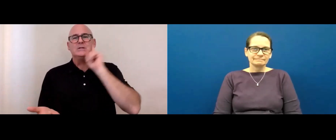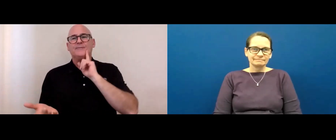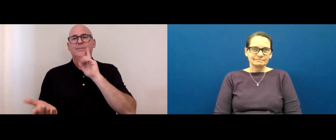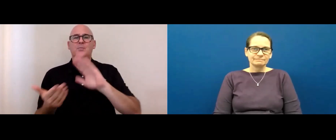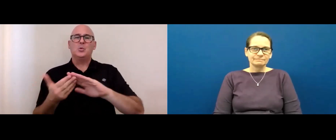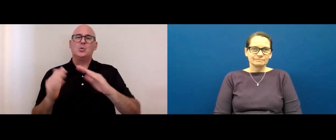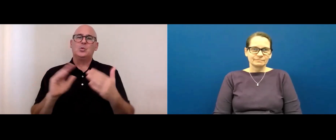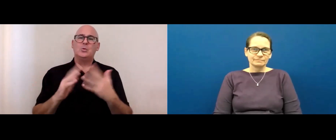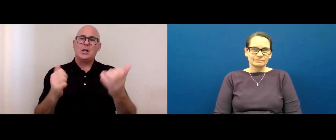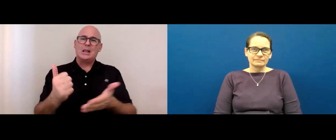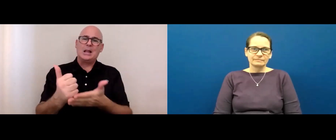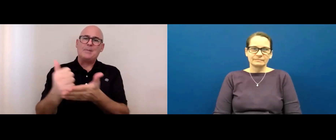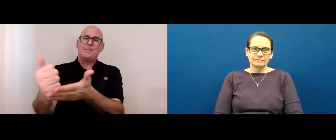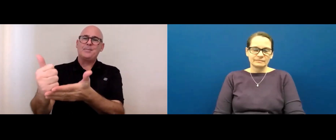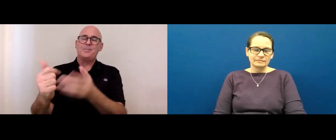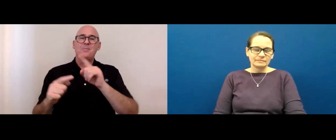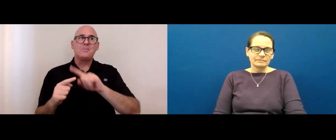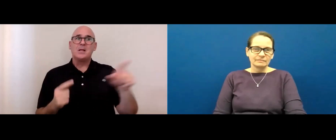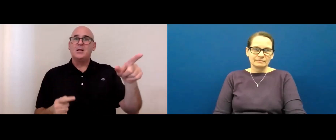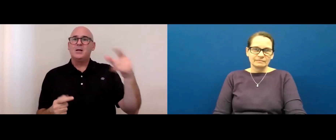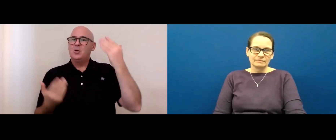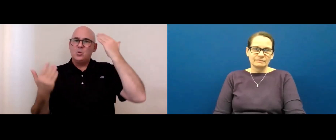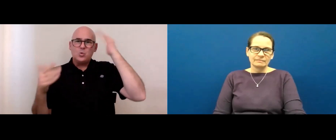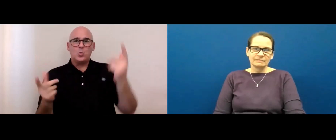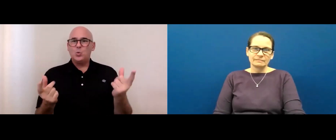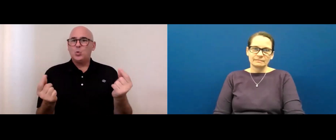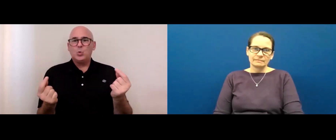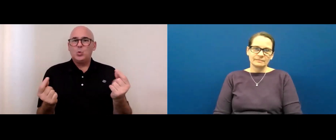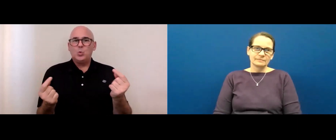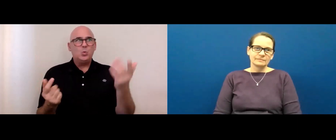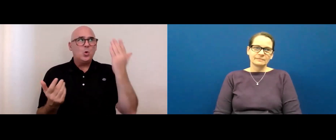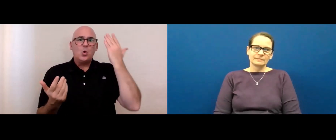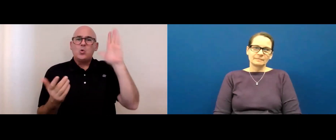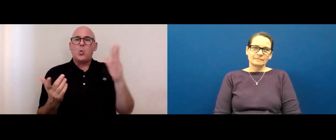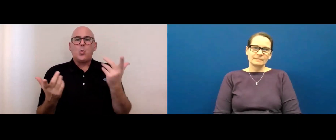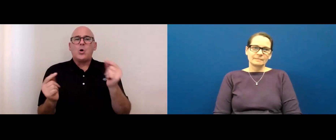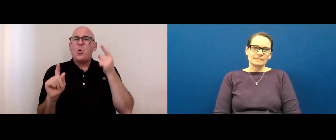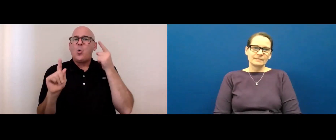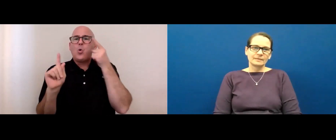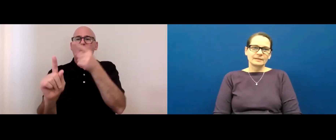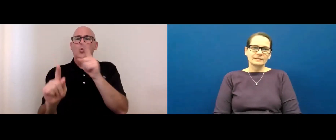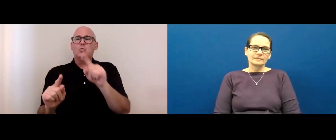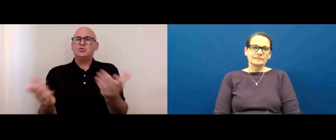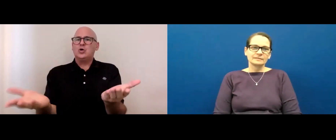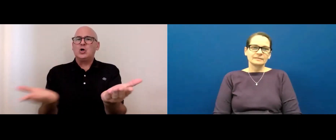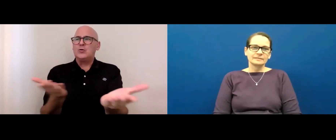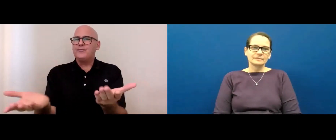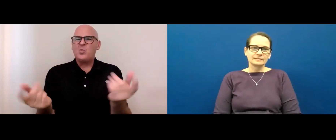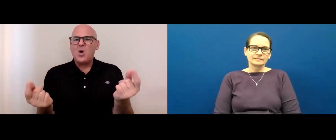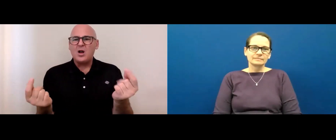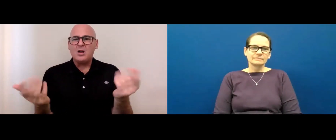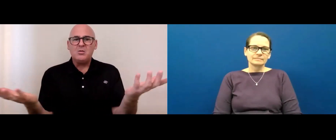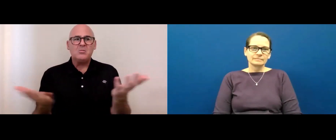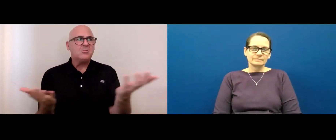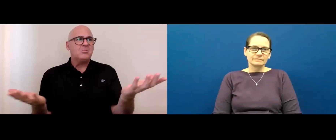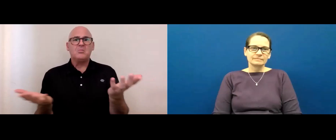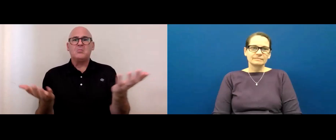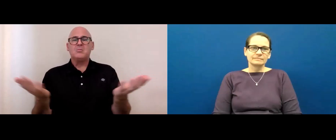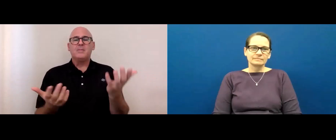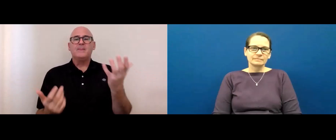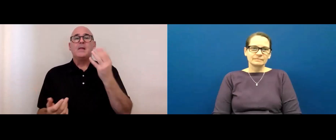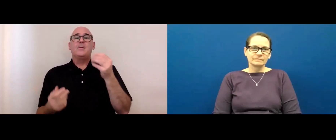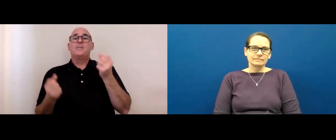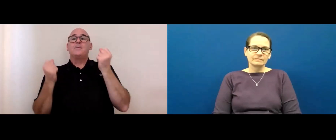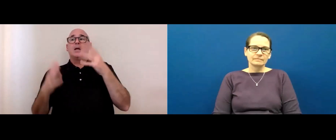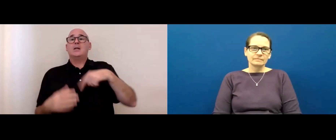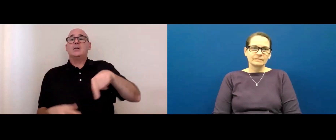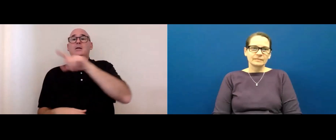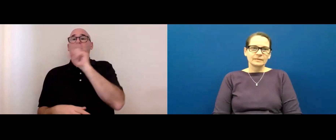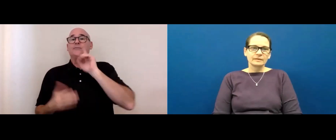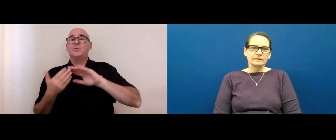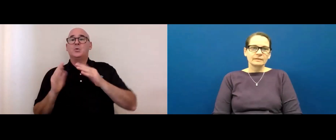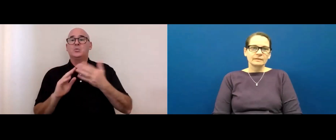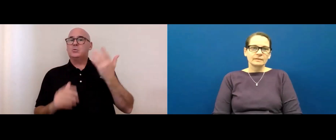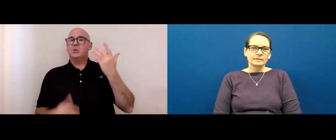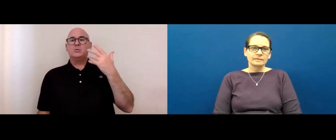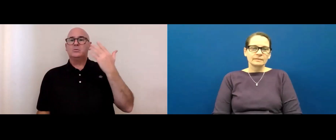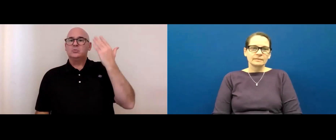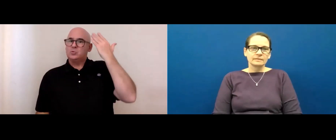serve the deaf community but they had no idea what the goal of that service was and a lot of the deaf